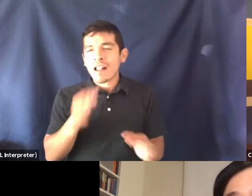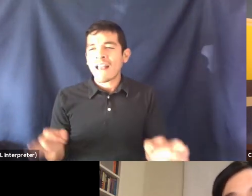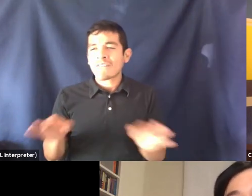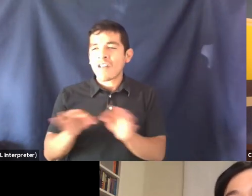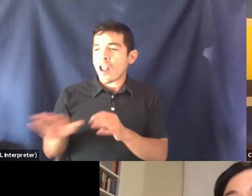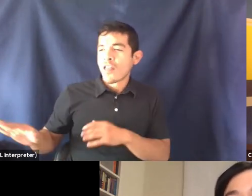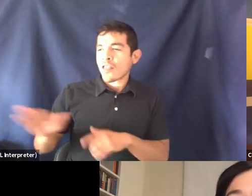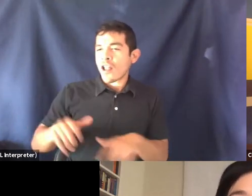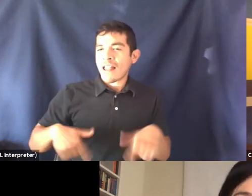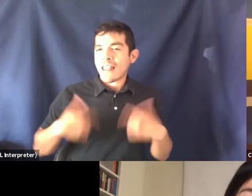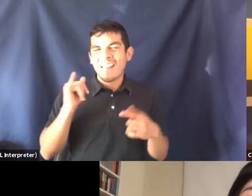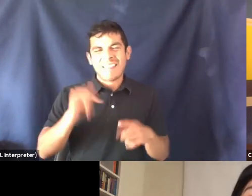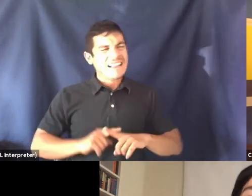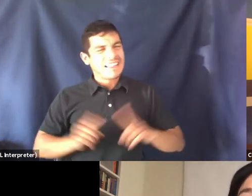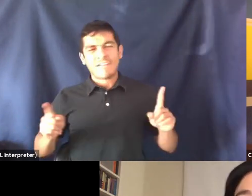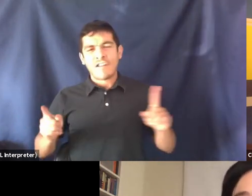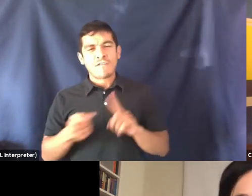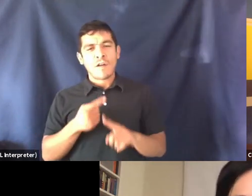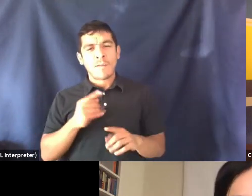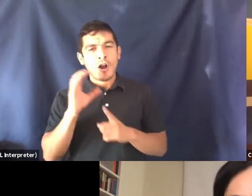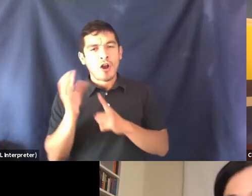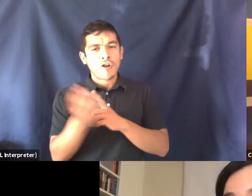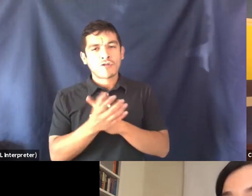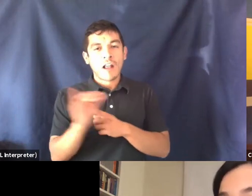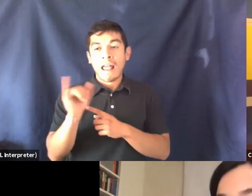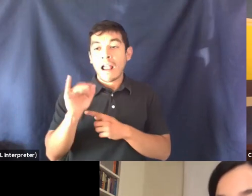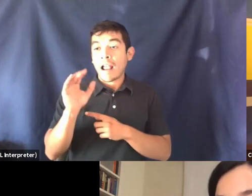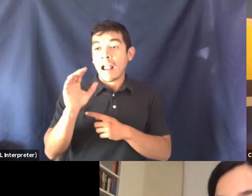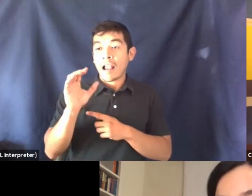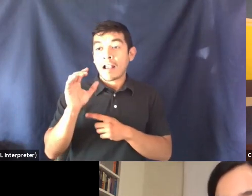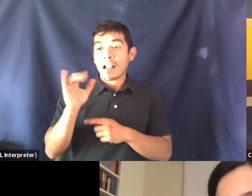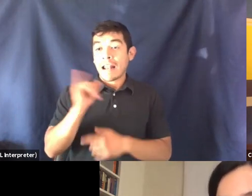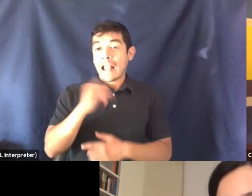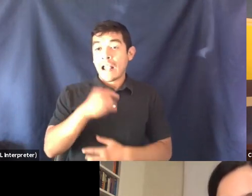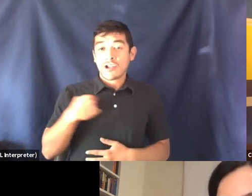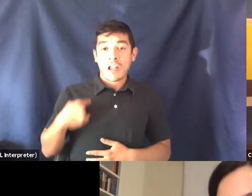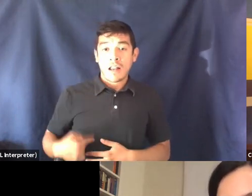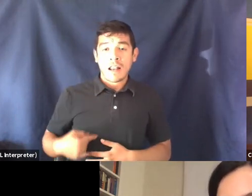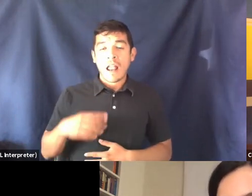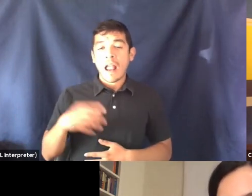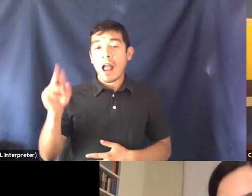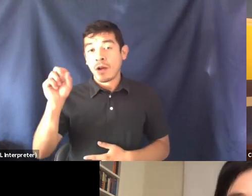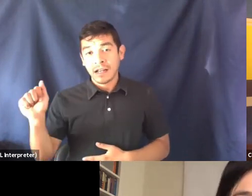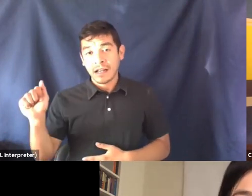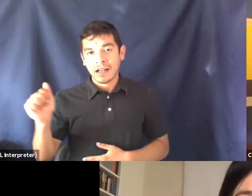with, which is being Chinese and also being American. I don't think we have respect